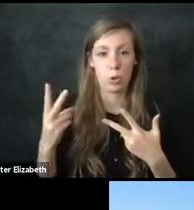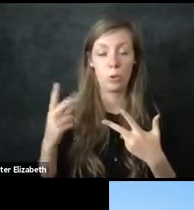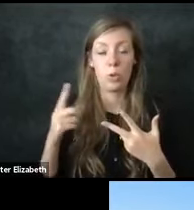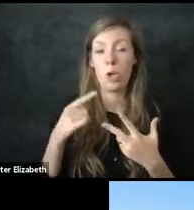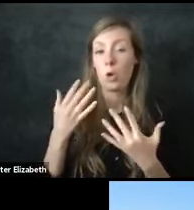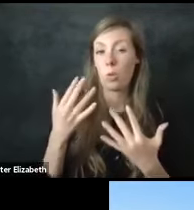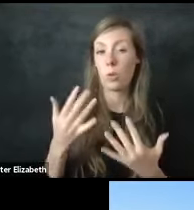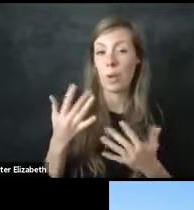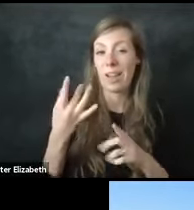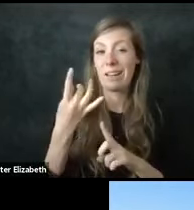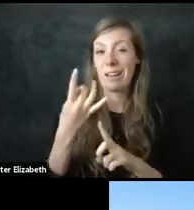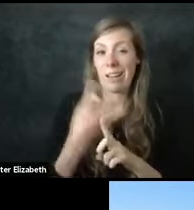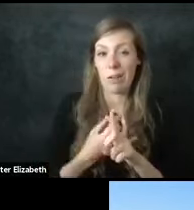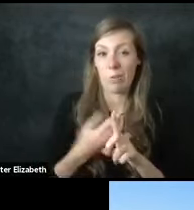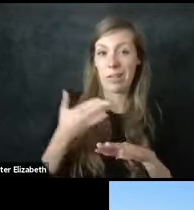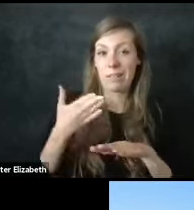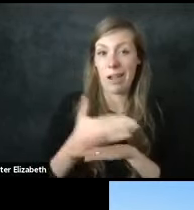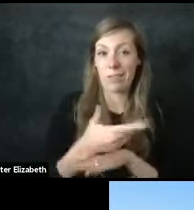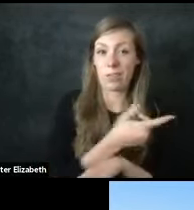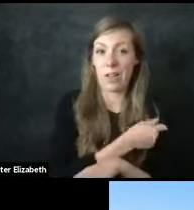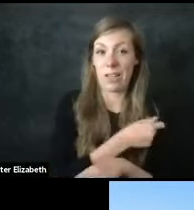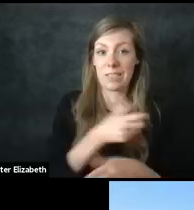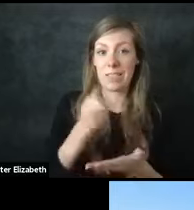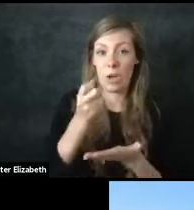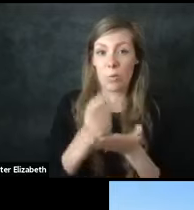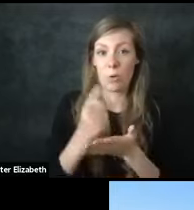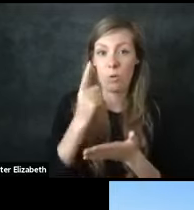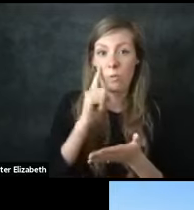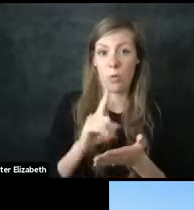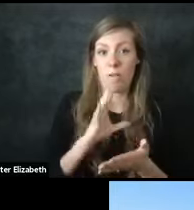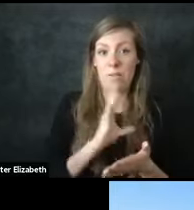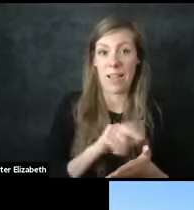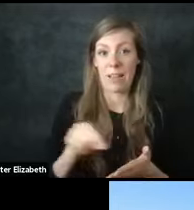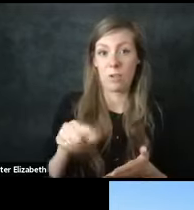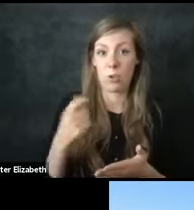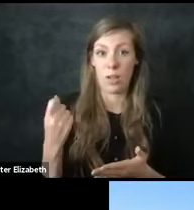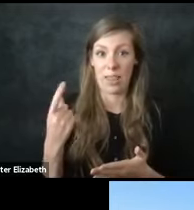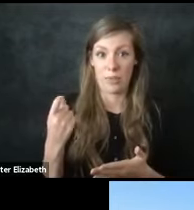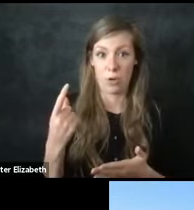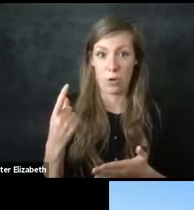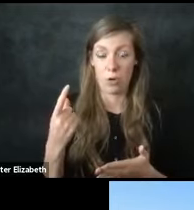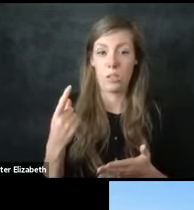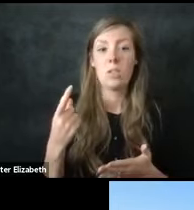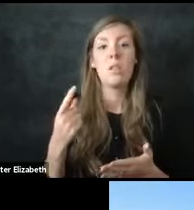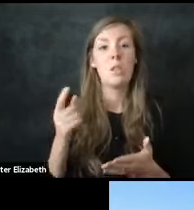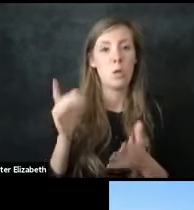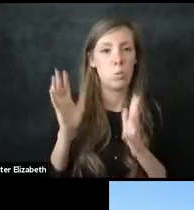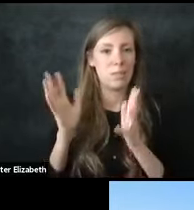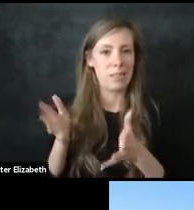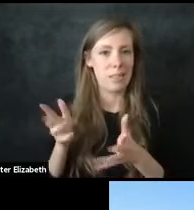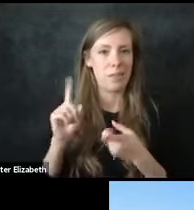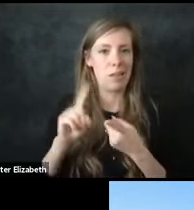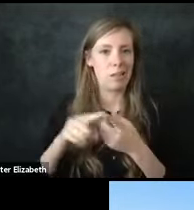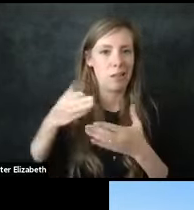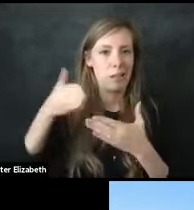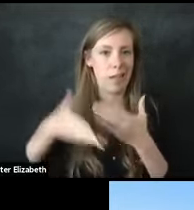vaccine is approved for five to eleven year olds, which would leave the mass mandate in place to the end of the year at least,